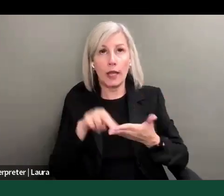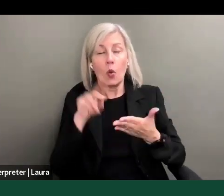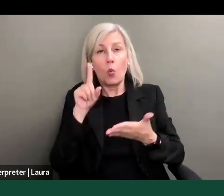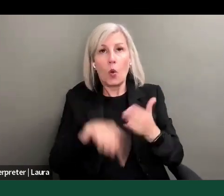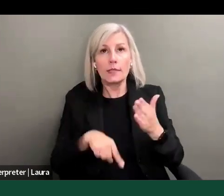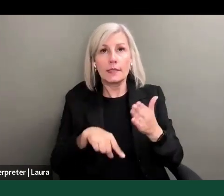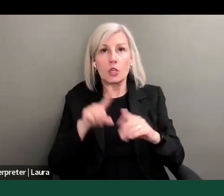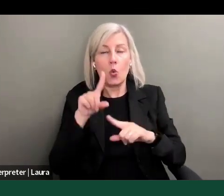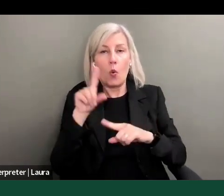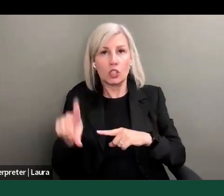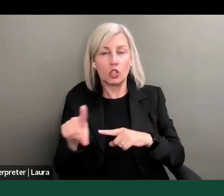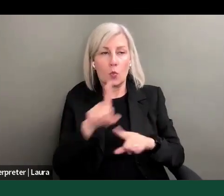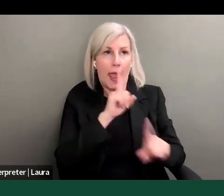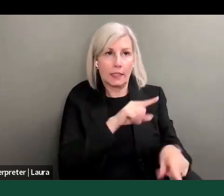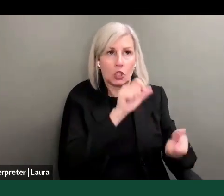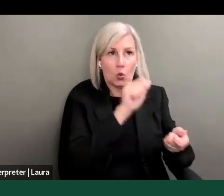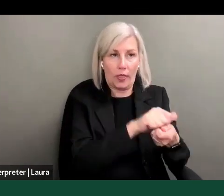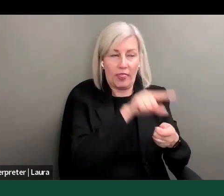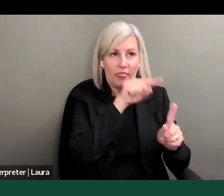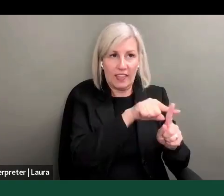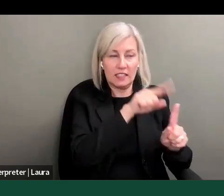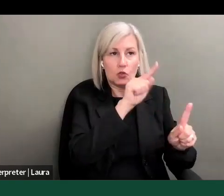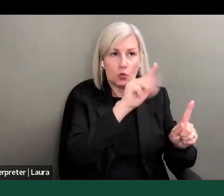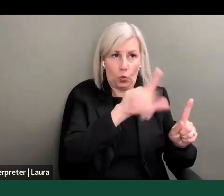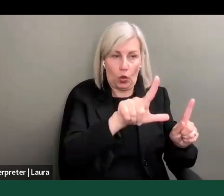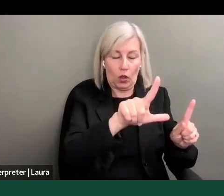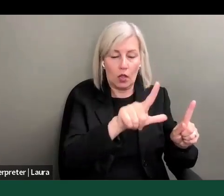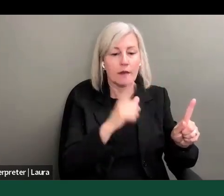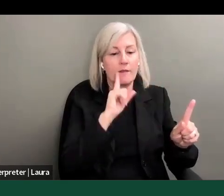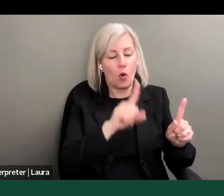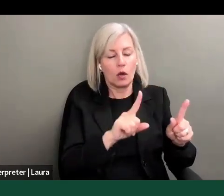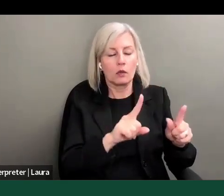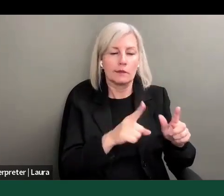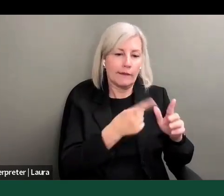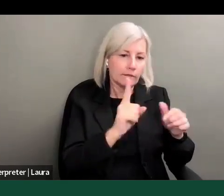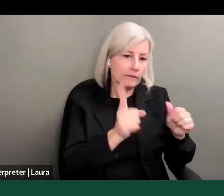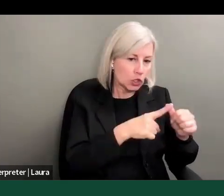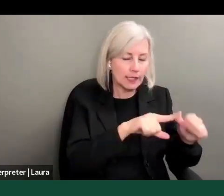So we know of course for initial eligibility for really